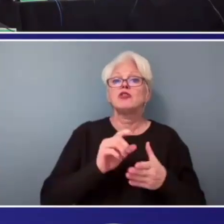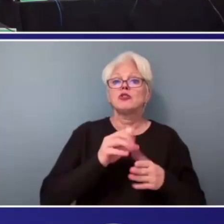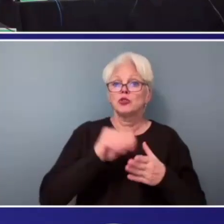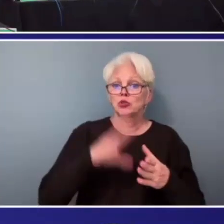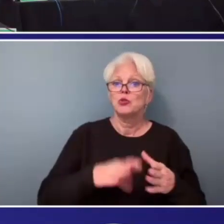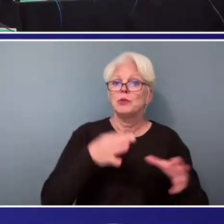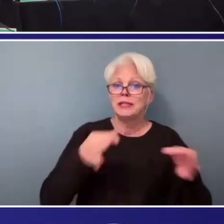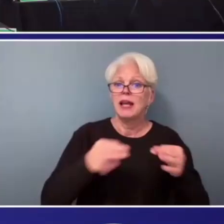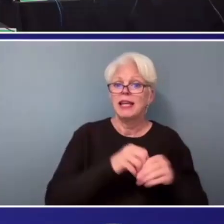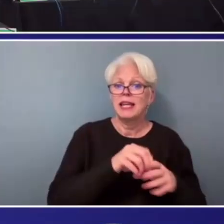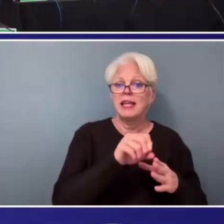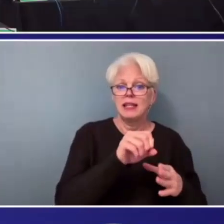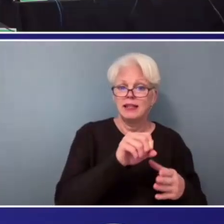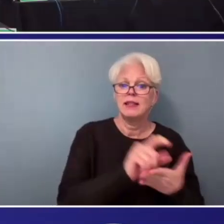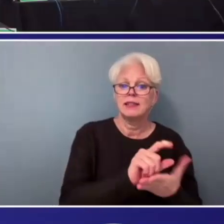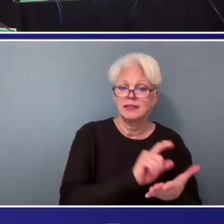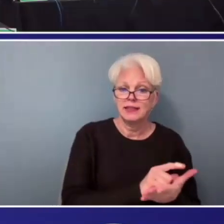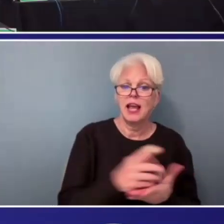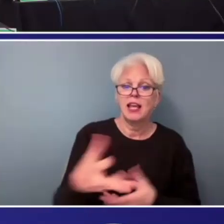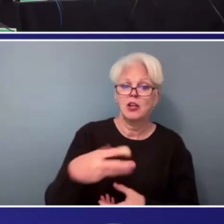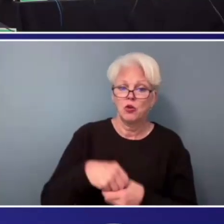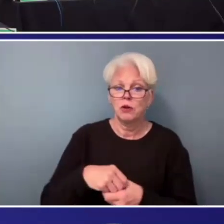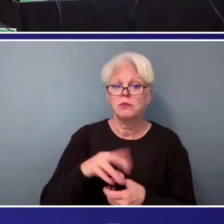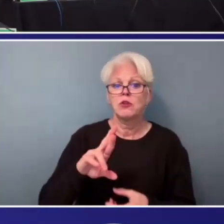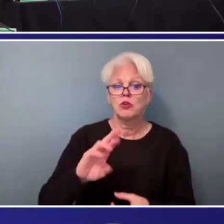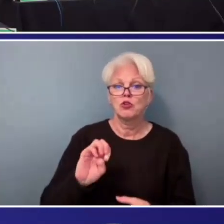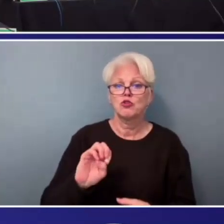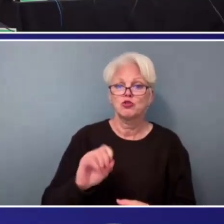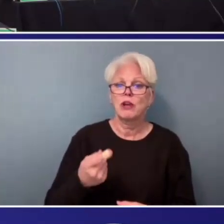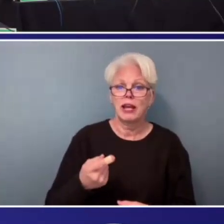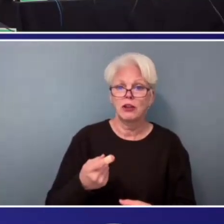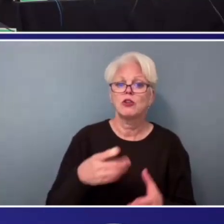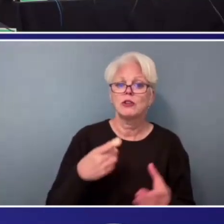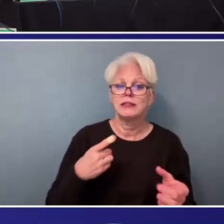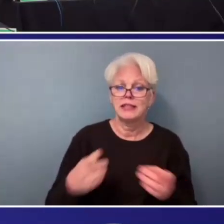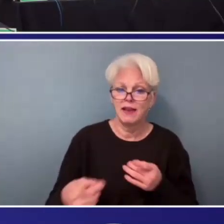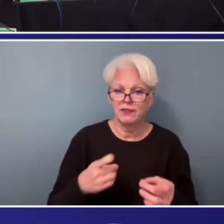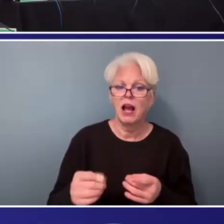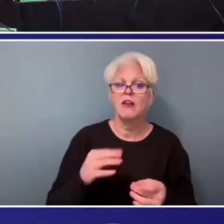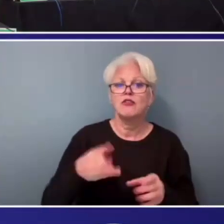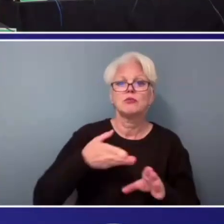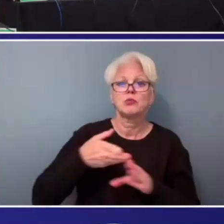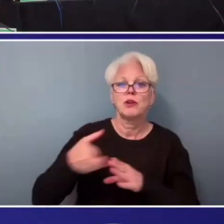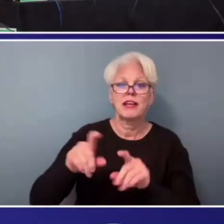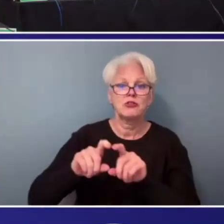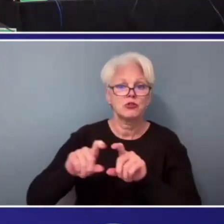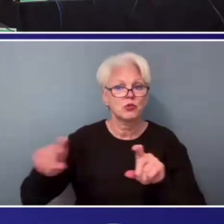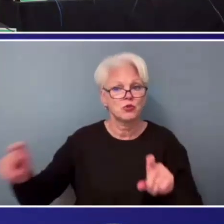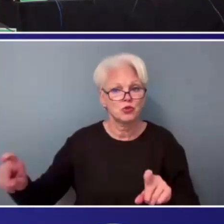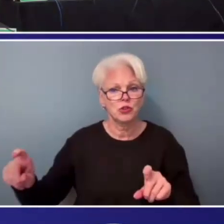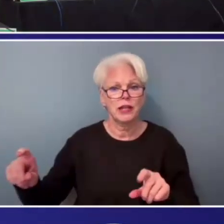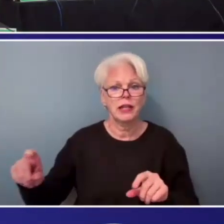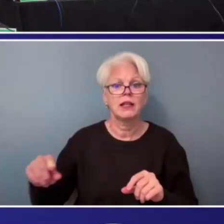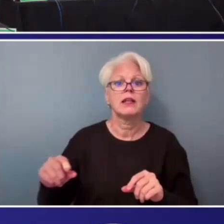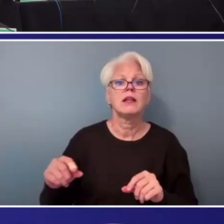regulatory definition of professional degree as it, as it was on the date of